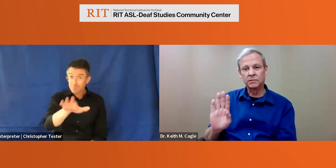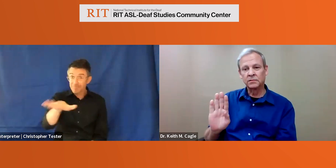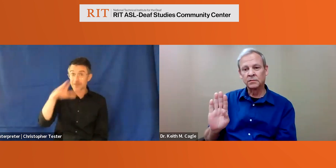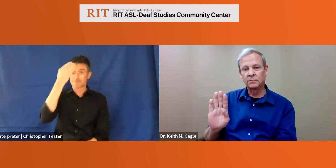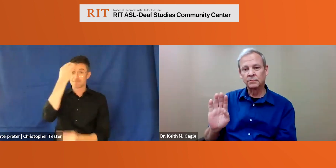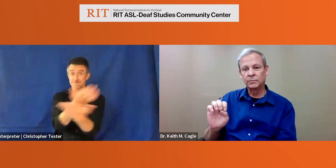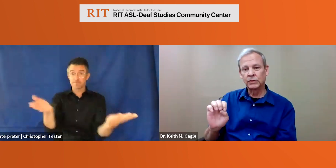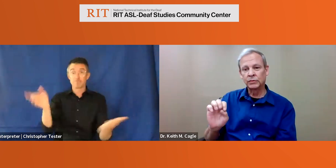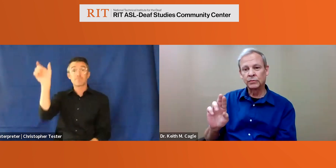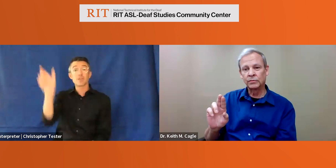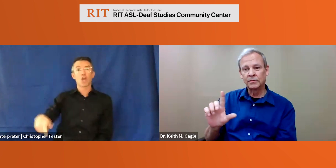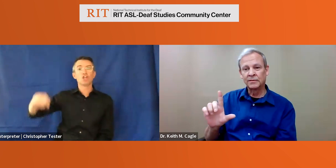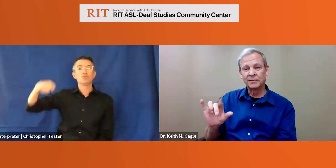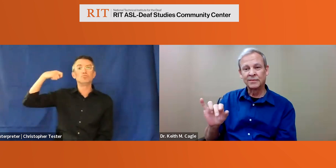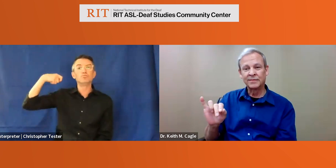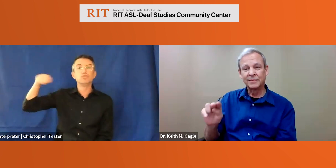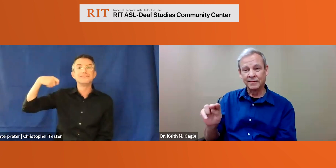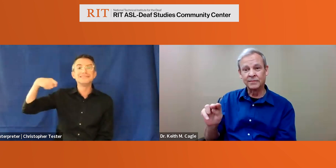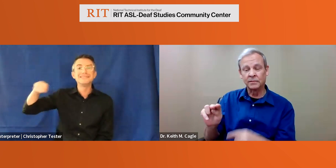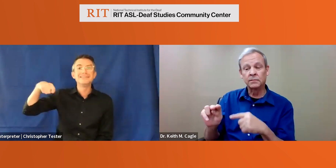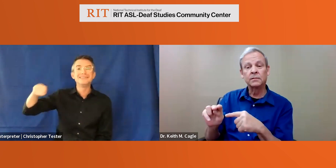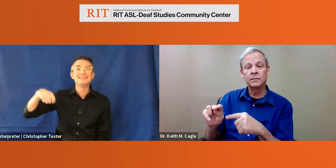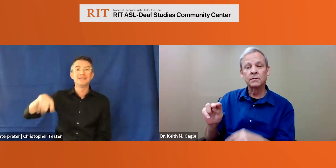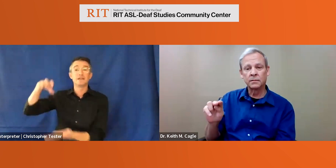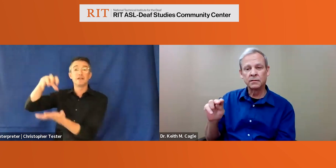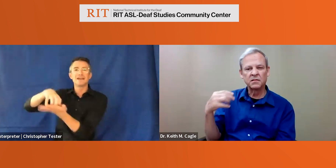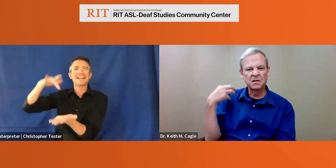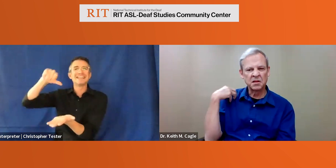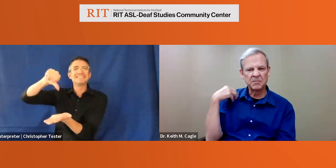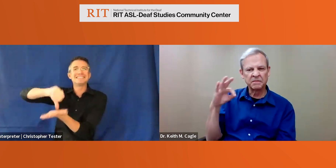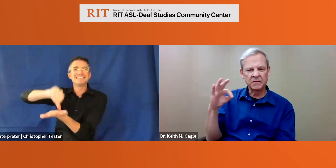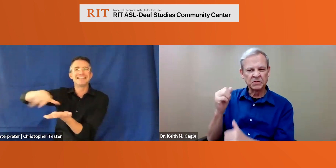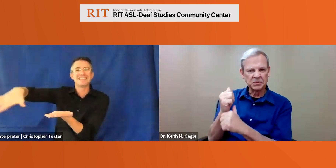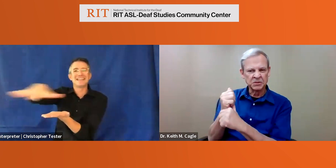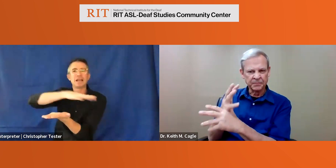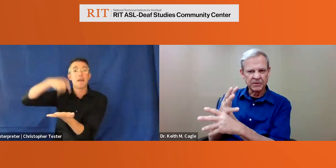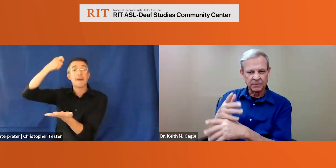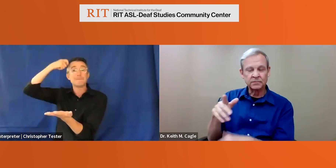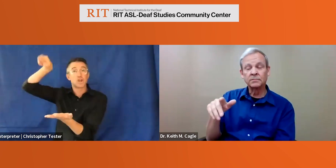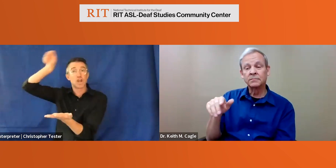He is the President... of Berlin.